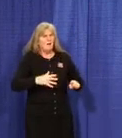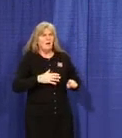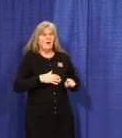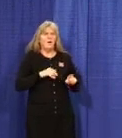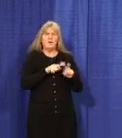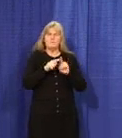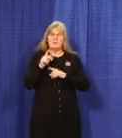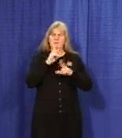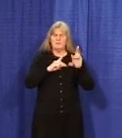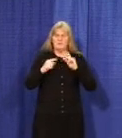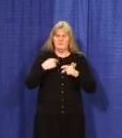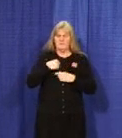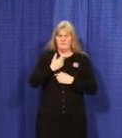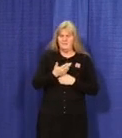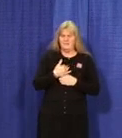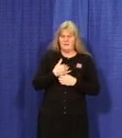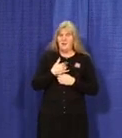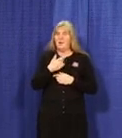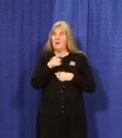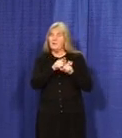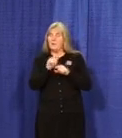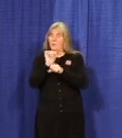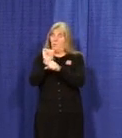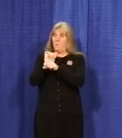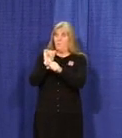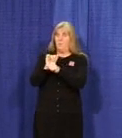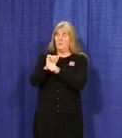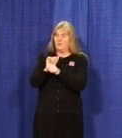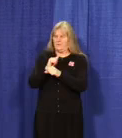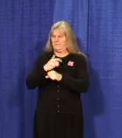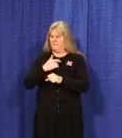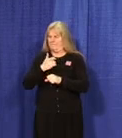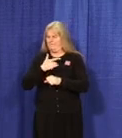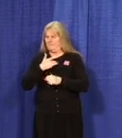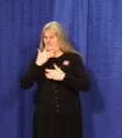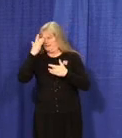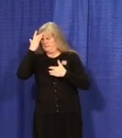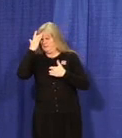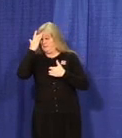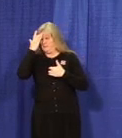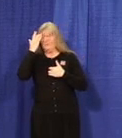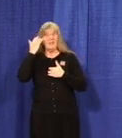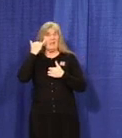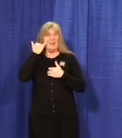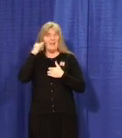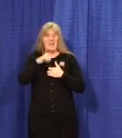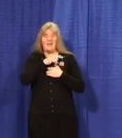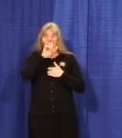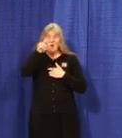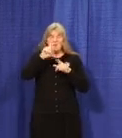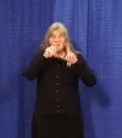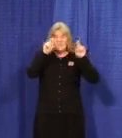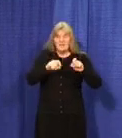worry about the impact on their work situation if they or their employees need to be tested.